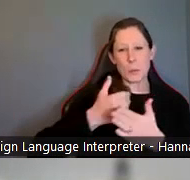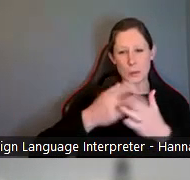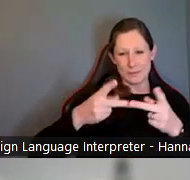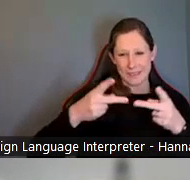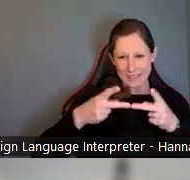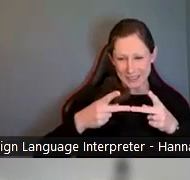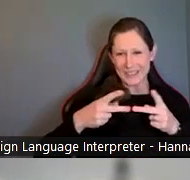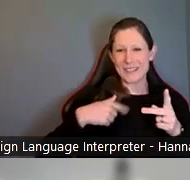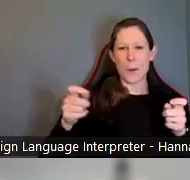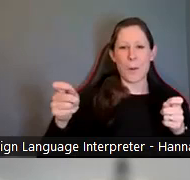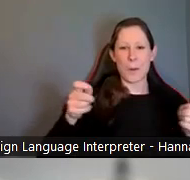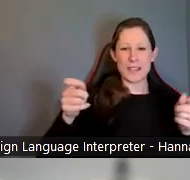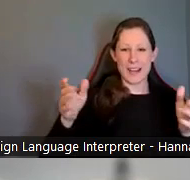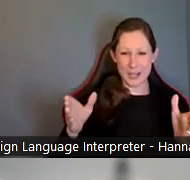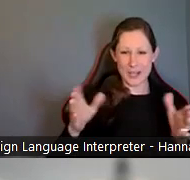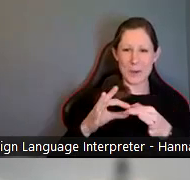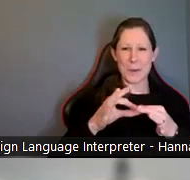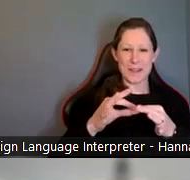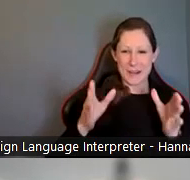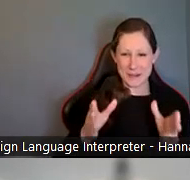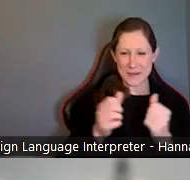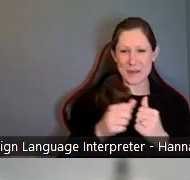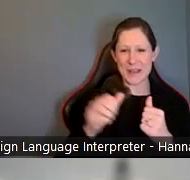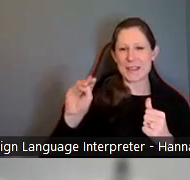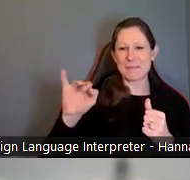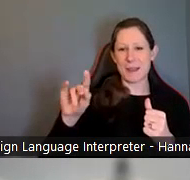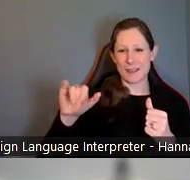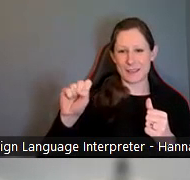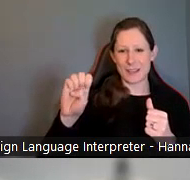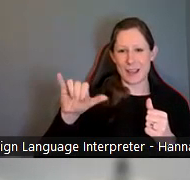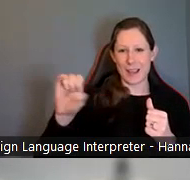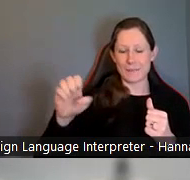I'll be your facilitator today. I'm a 30-year-old white woman with long brown hair.